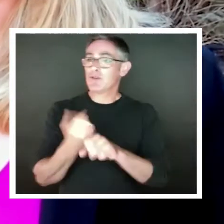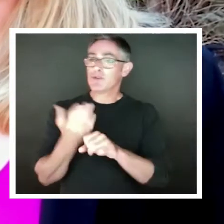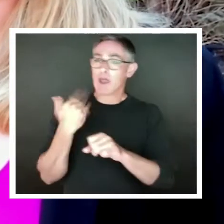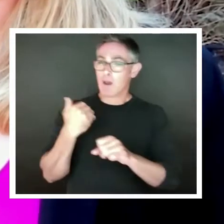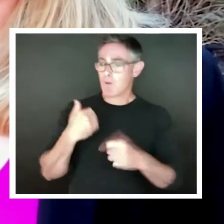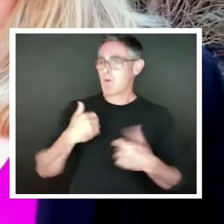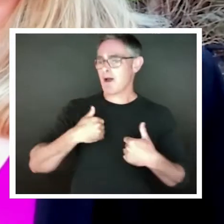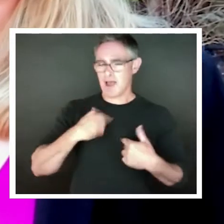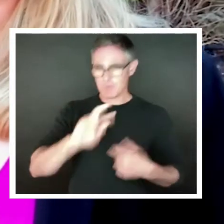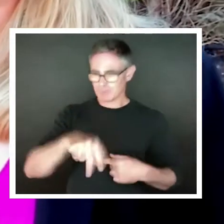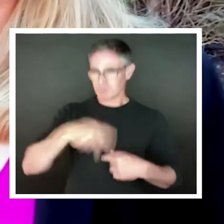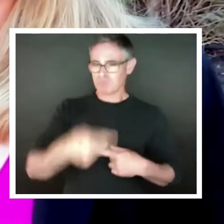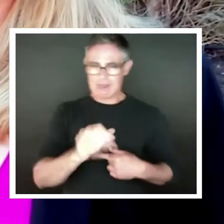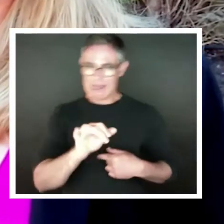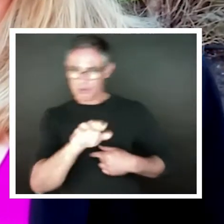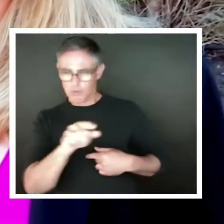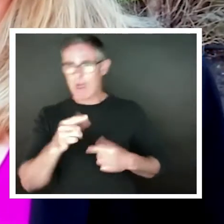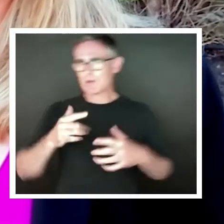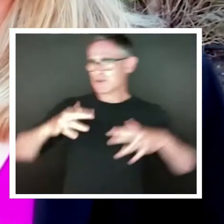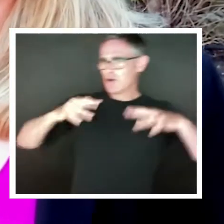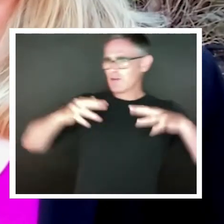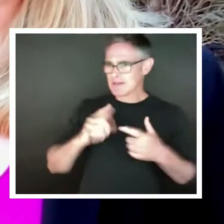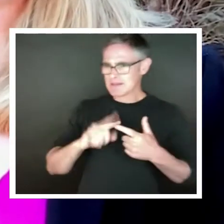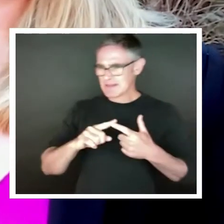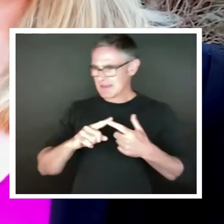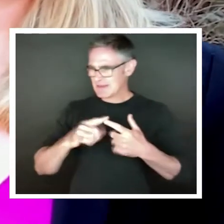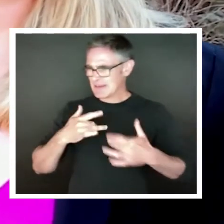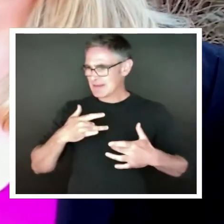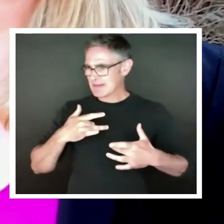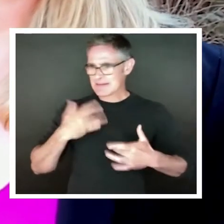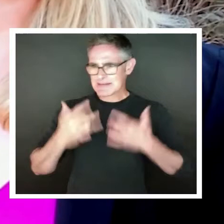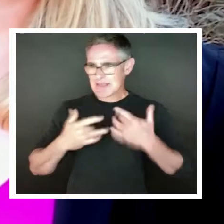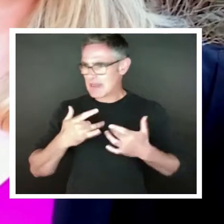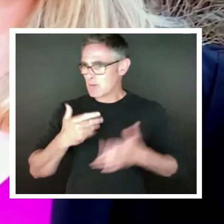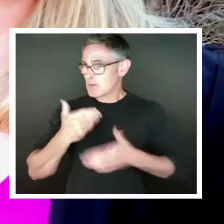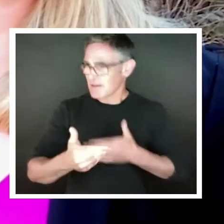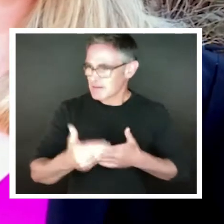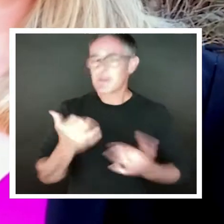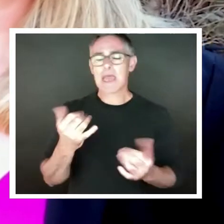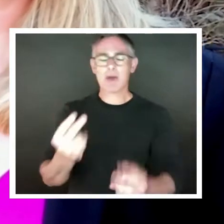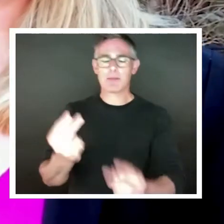nervous and excited about what was next. Now, as I look back at that milestone,